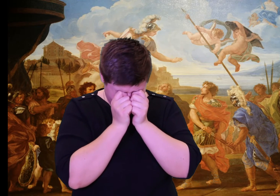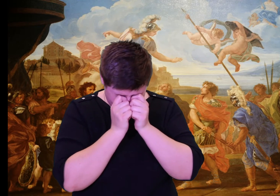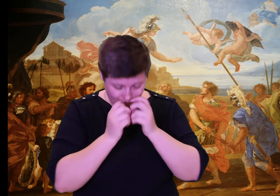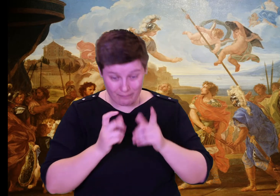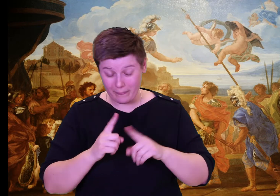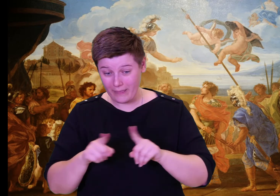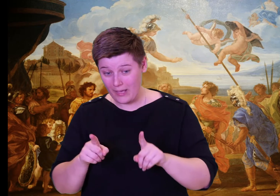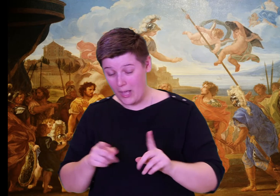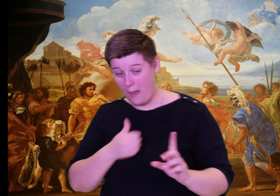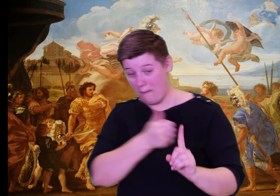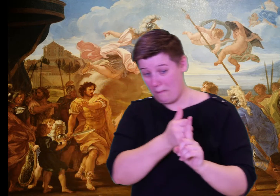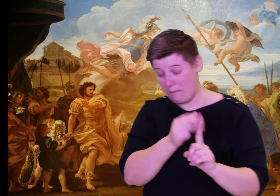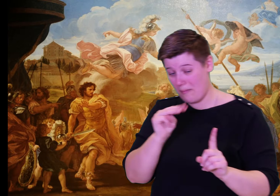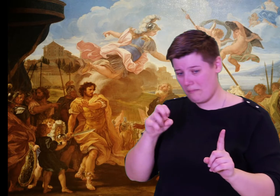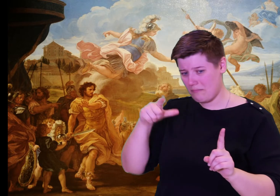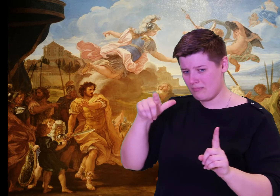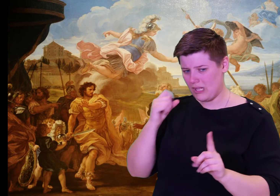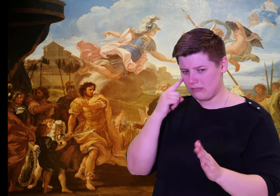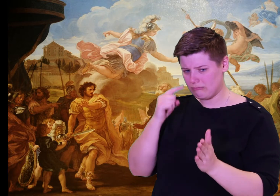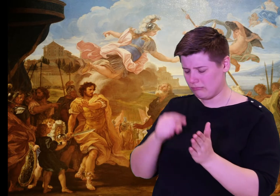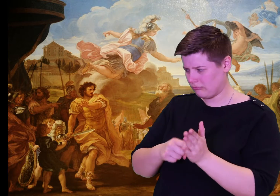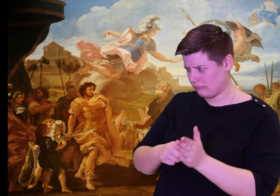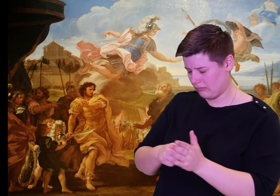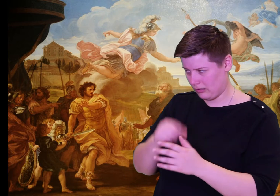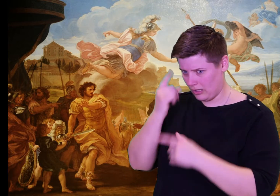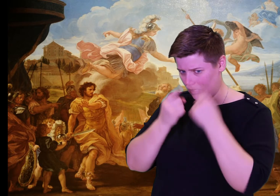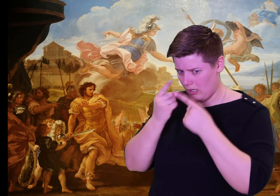who was a newborn when he went away."